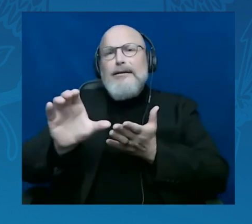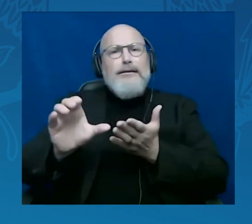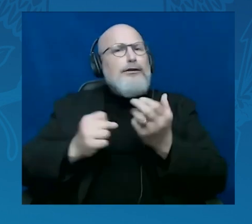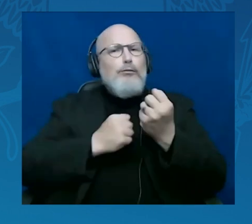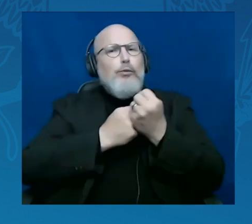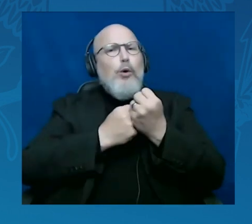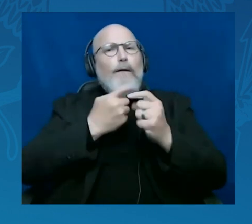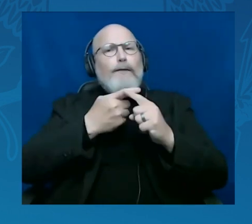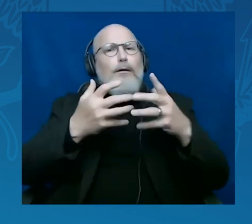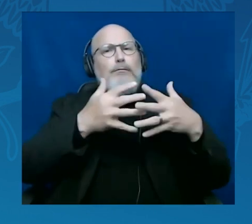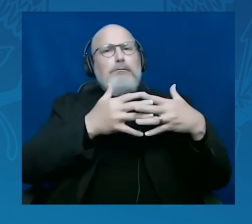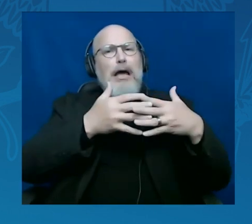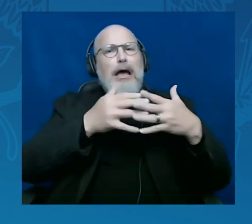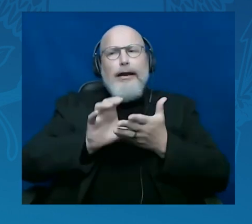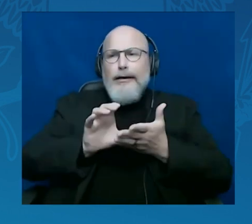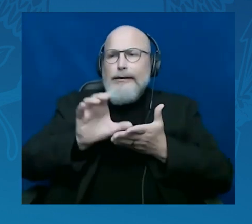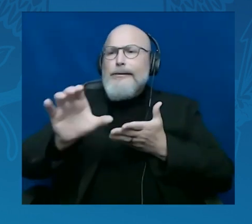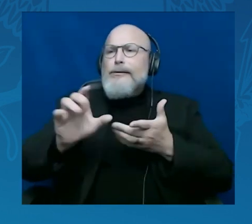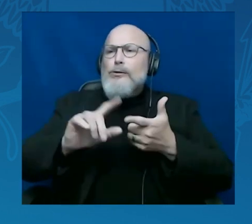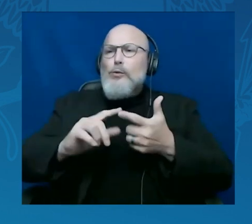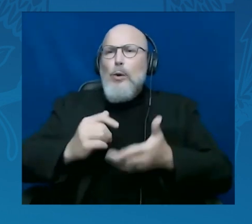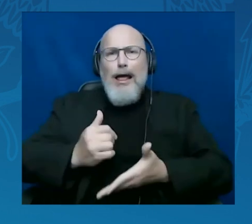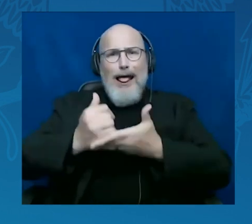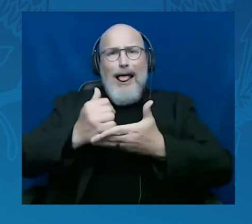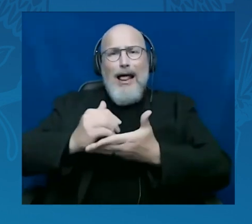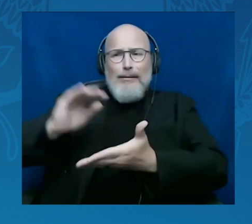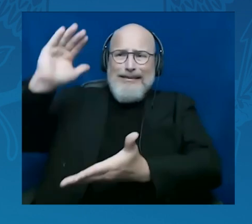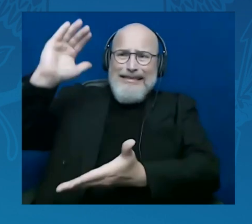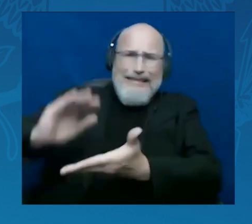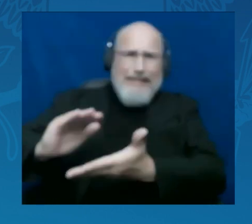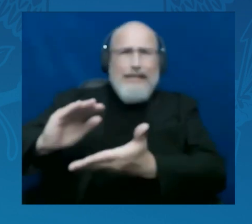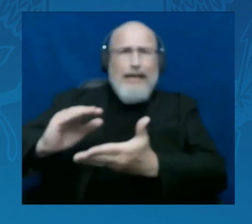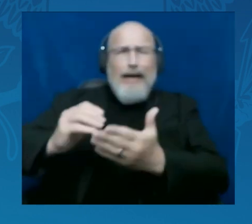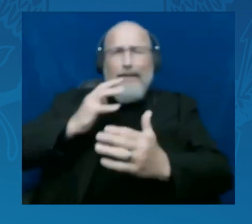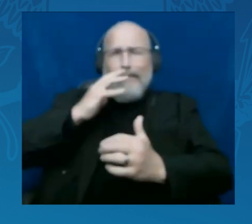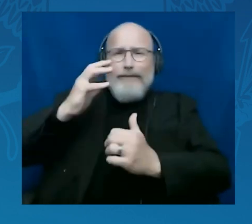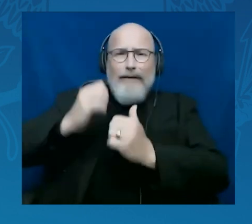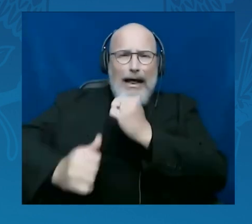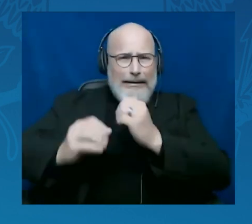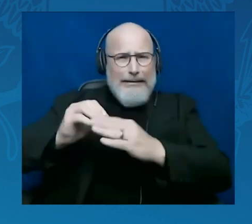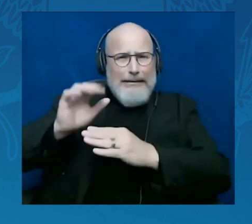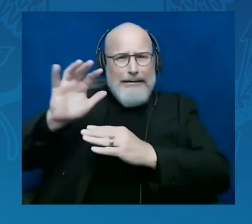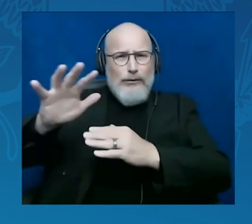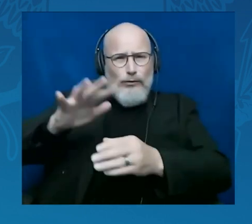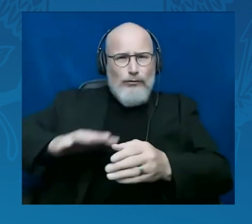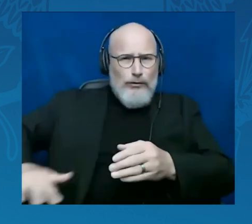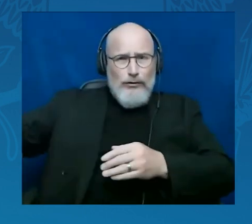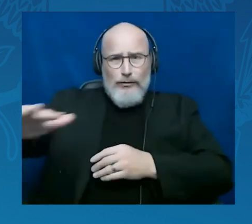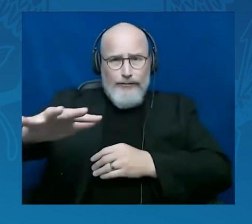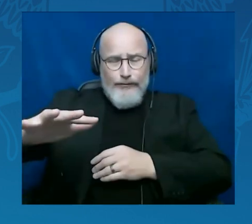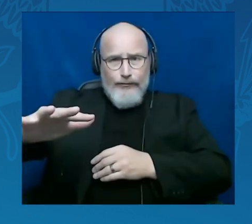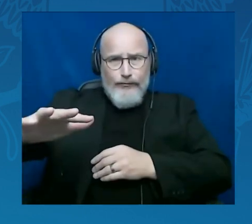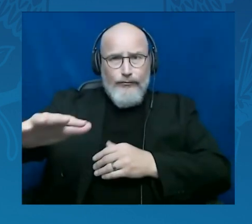to reduce violence in the region. And third, we will discuss the urgent issue